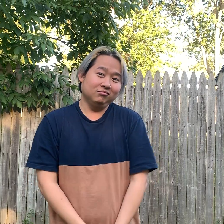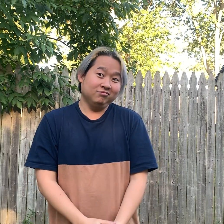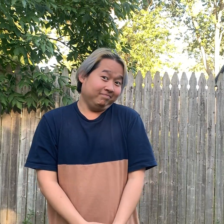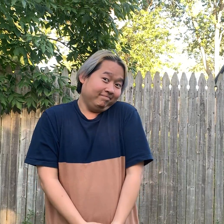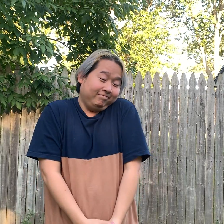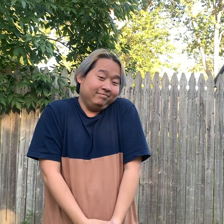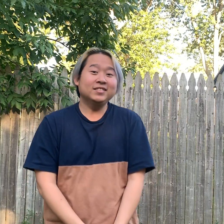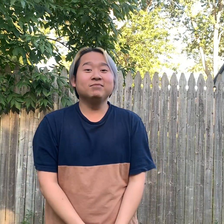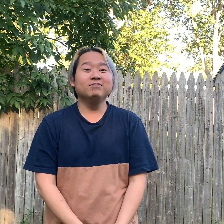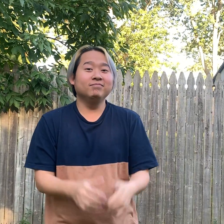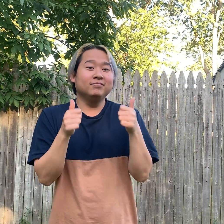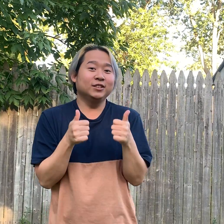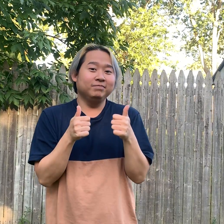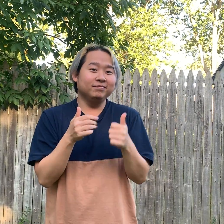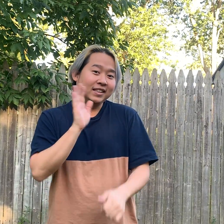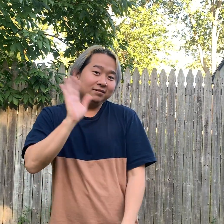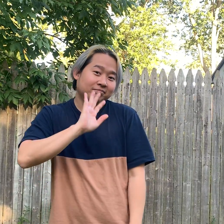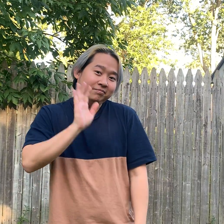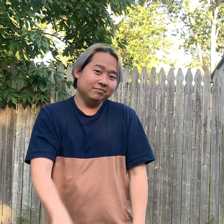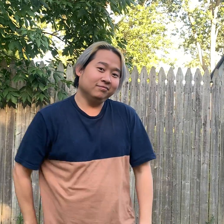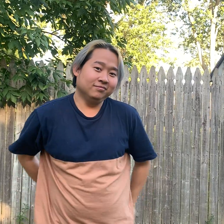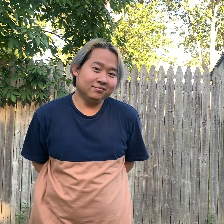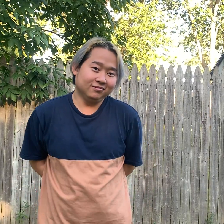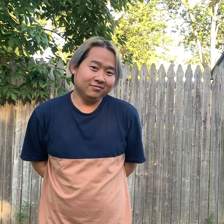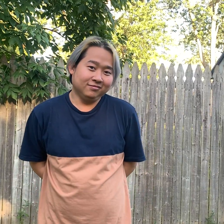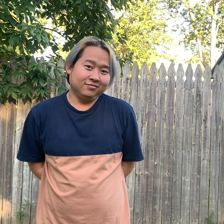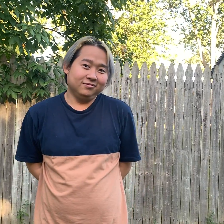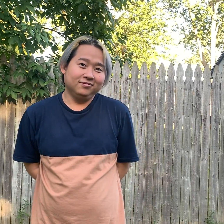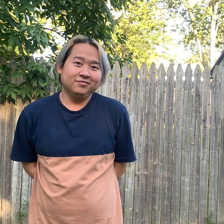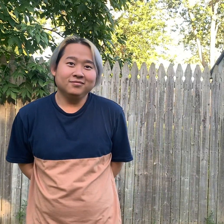Thanks for letting me share my story. Goodbye!